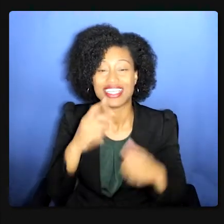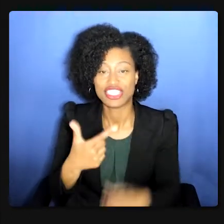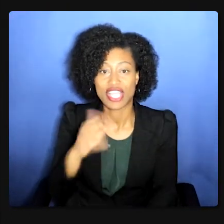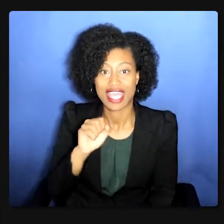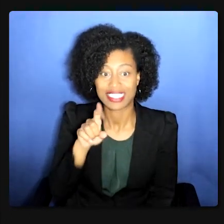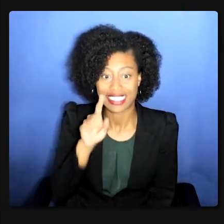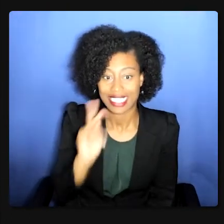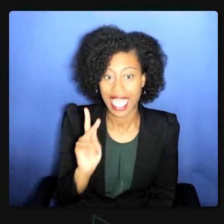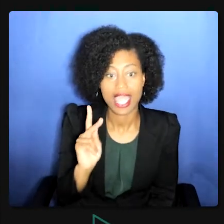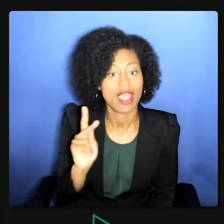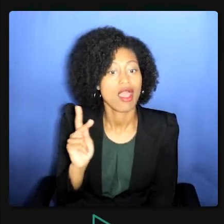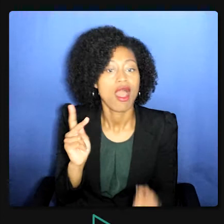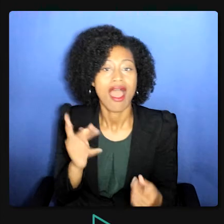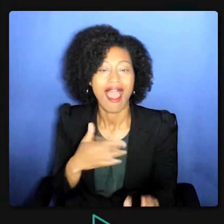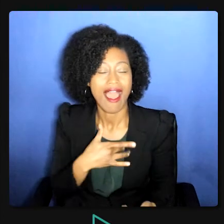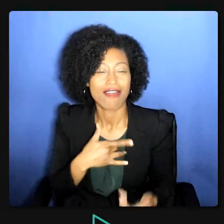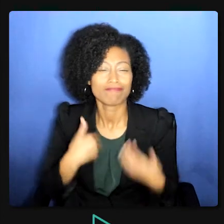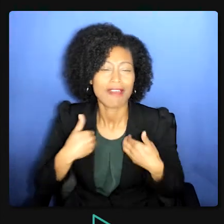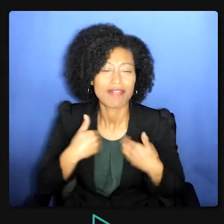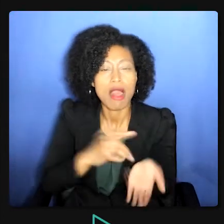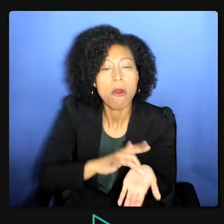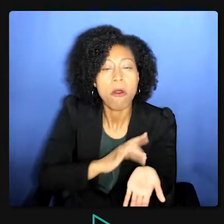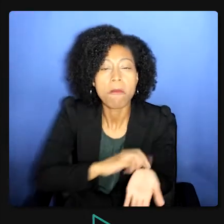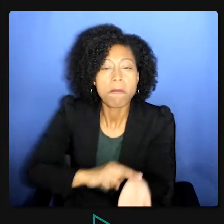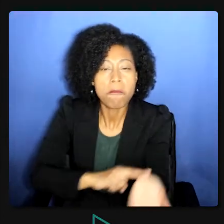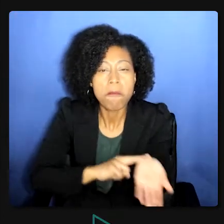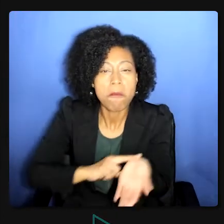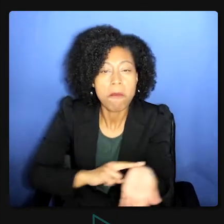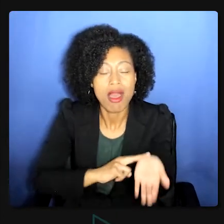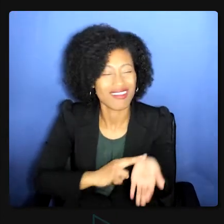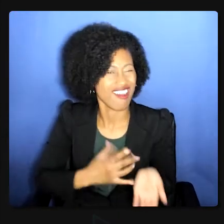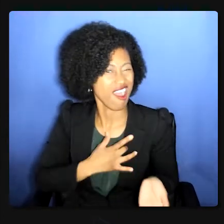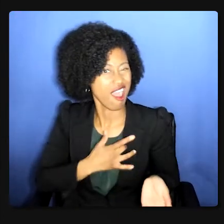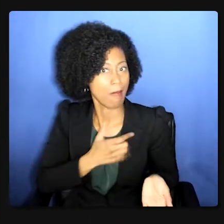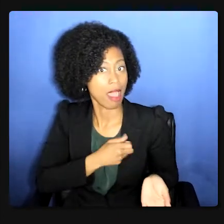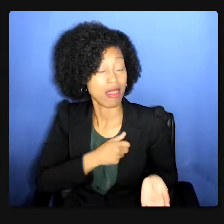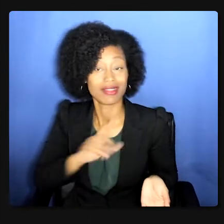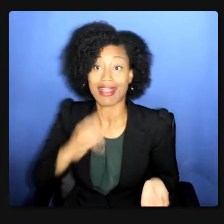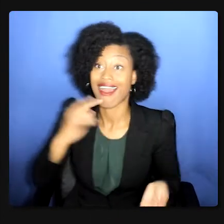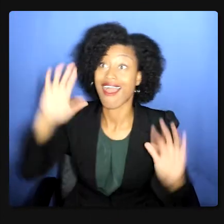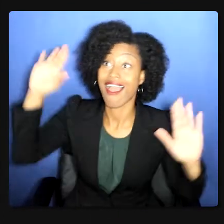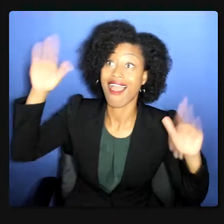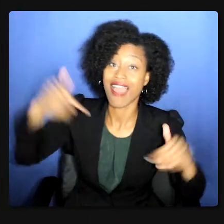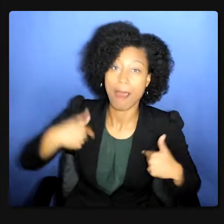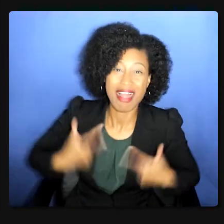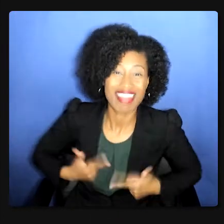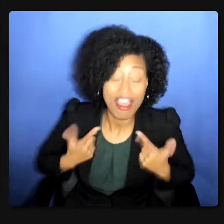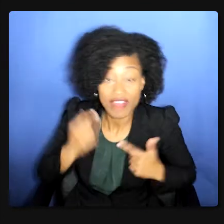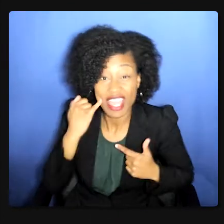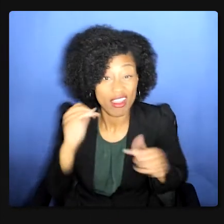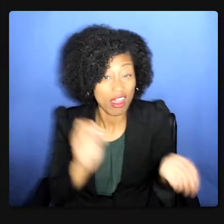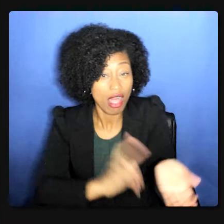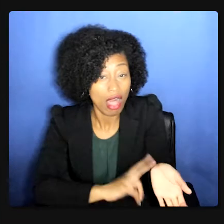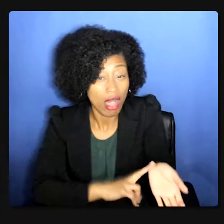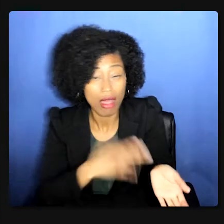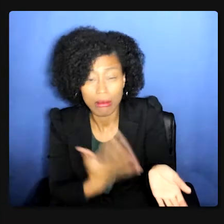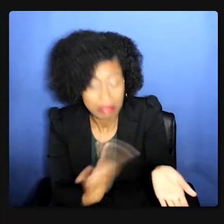heartbeat to Thundernetes and with the heartbeat, like basically, they tell, "Hey, I'm alive," right? If they don't heartbeat,